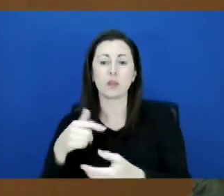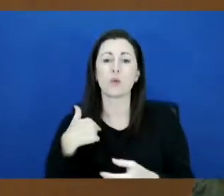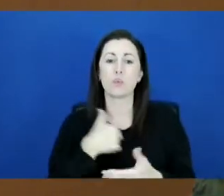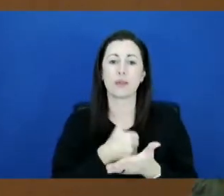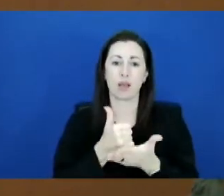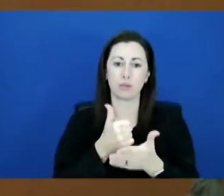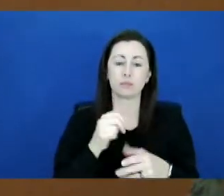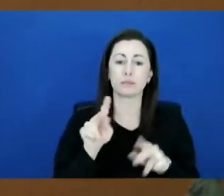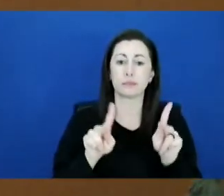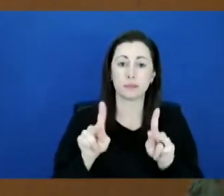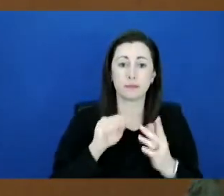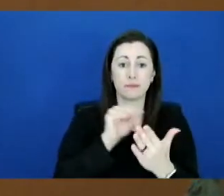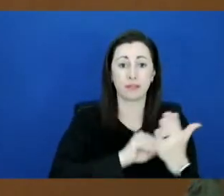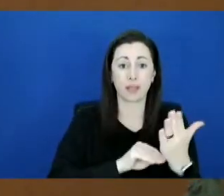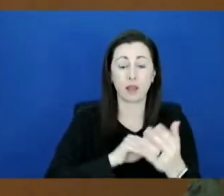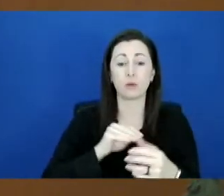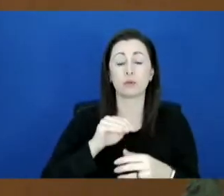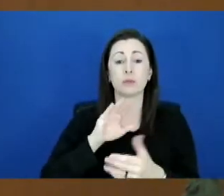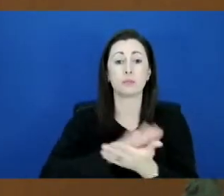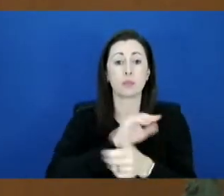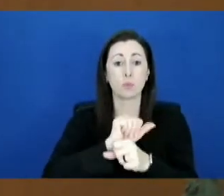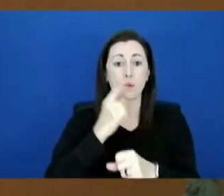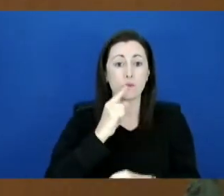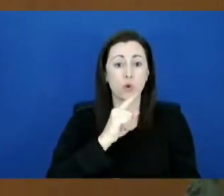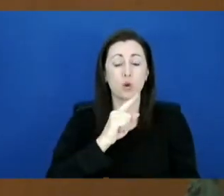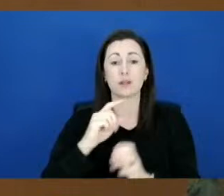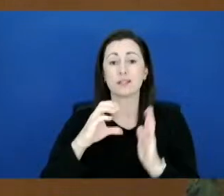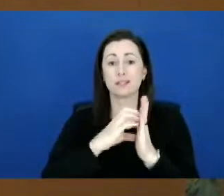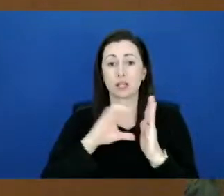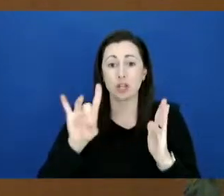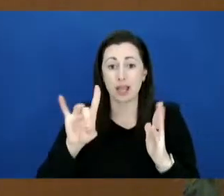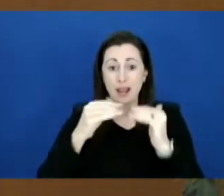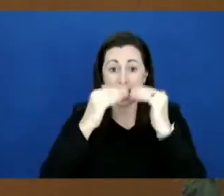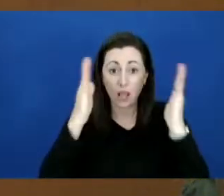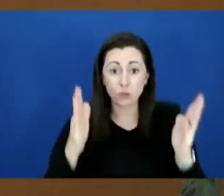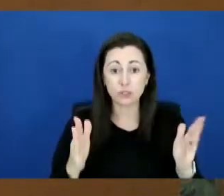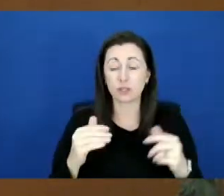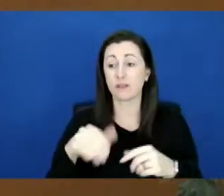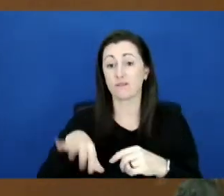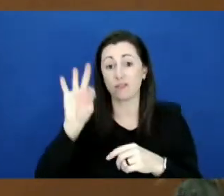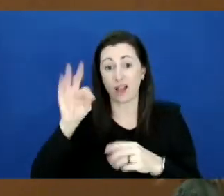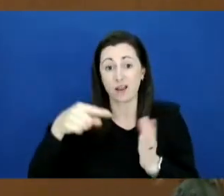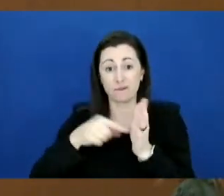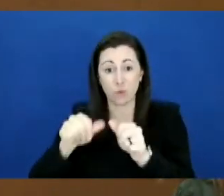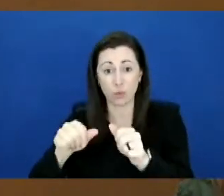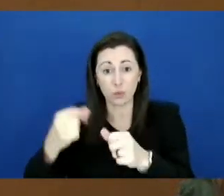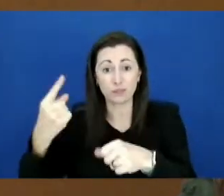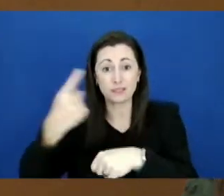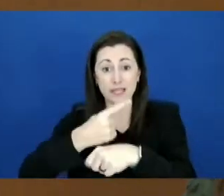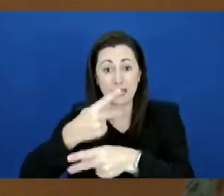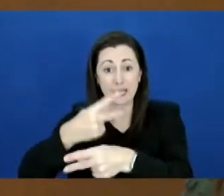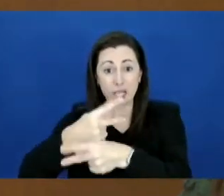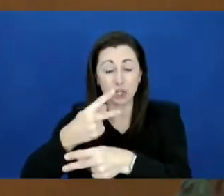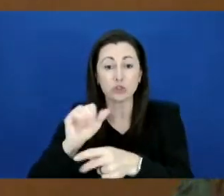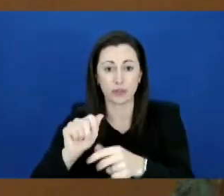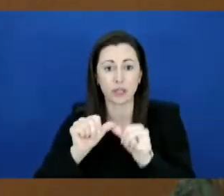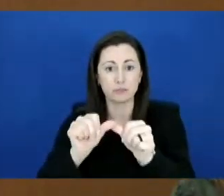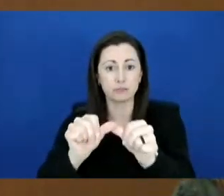AND WE'VE HELPED CLIENTS DO A NUMBER OF DIFFERENT THINGS. COMPLETE SECTION 8 HOUSING, FIND